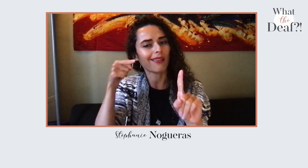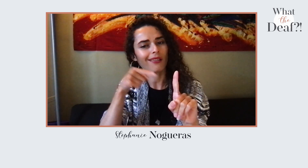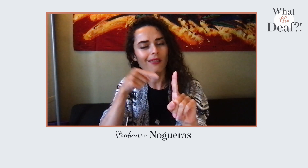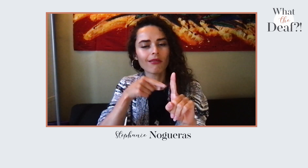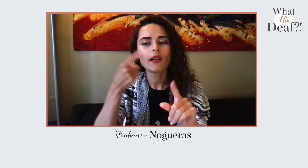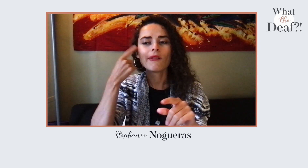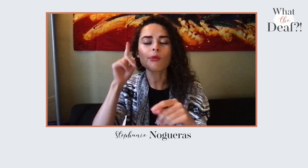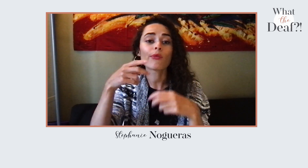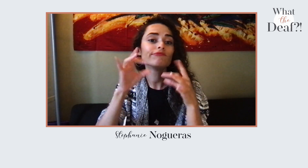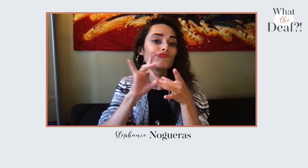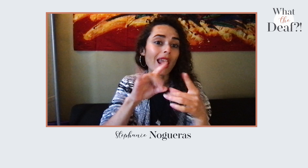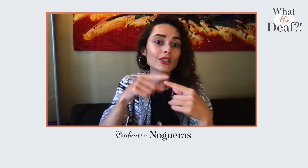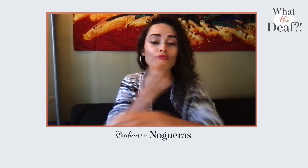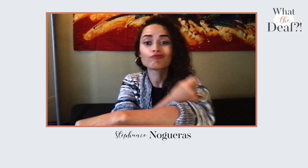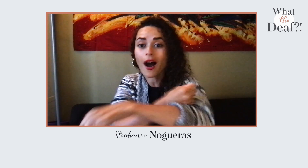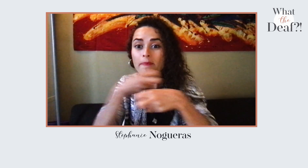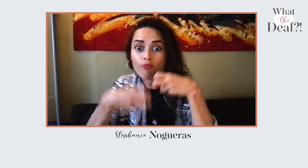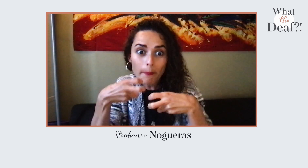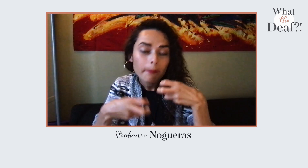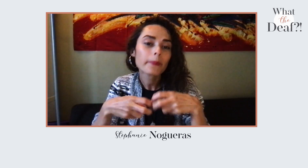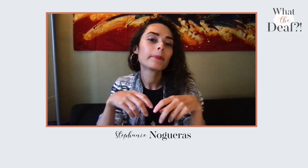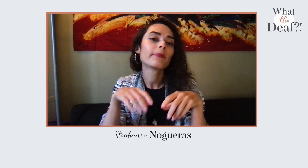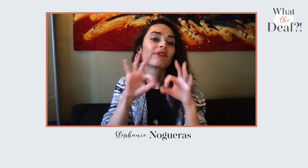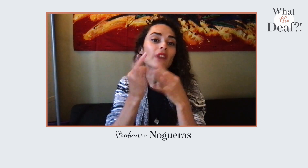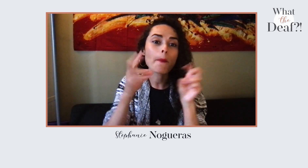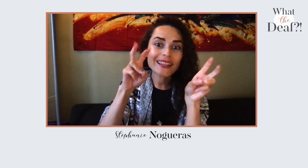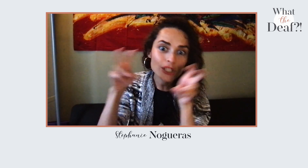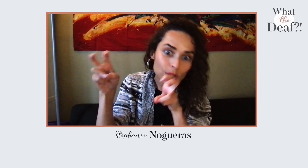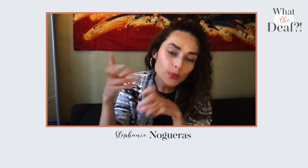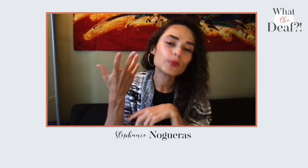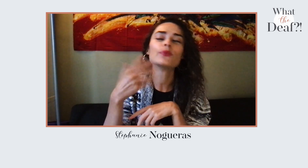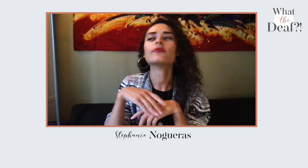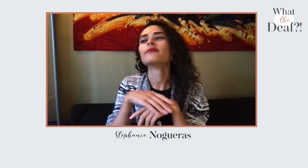as a way to help the Deaf community in relation, you know, to drug problems or family issues